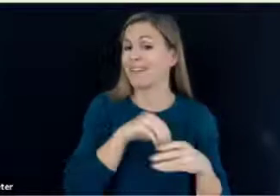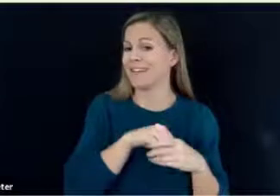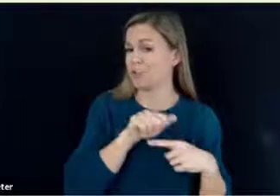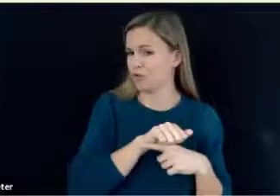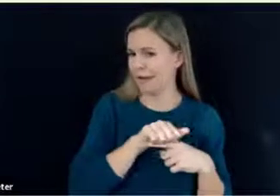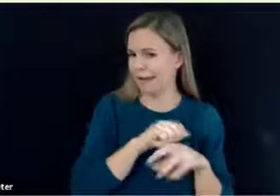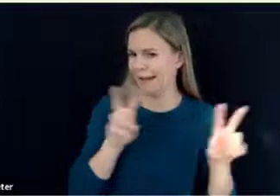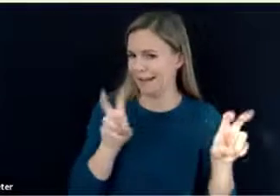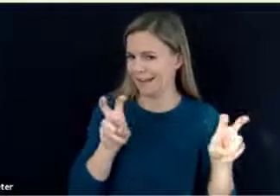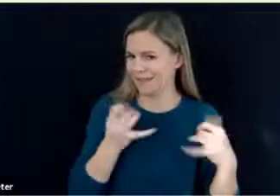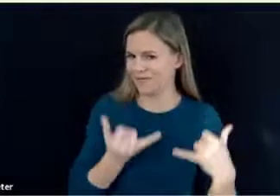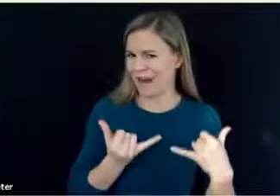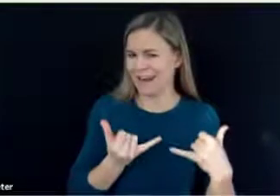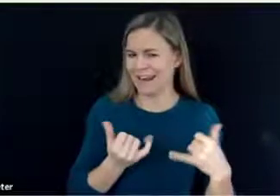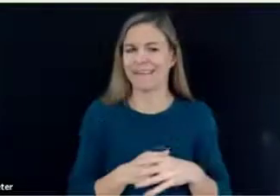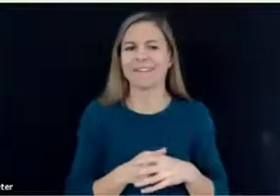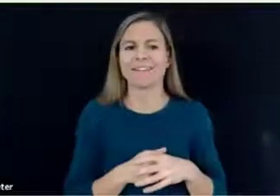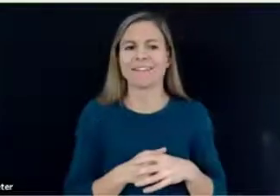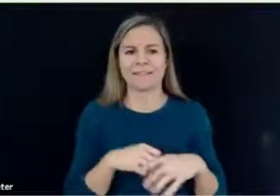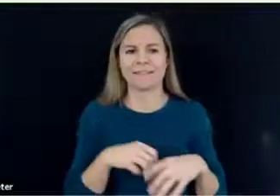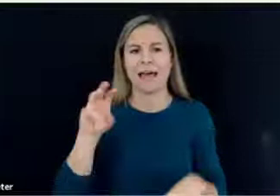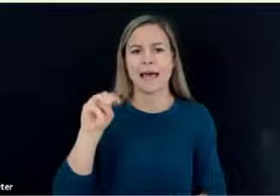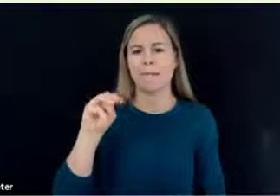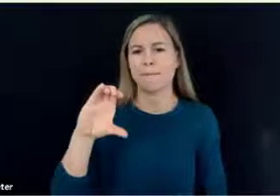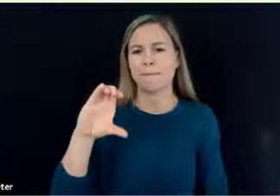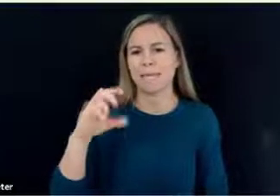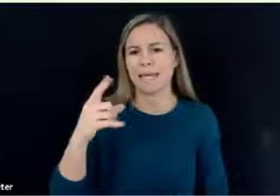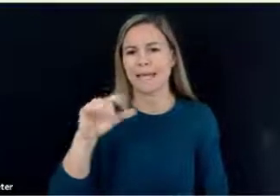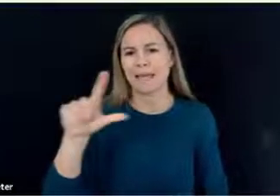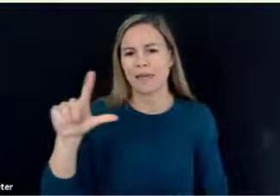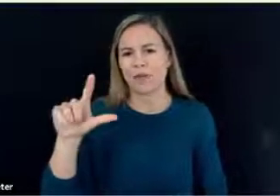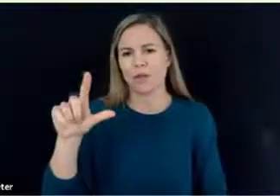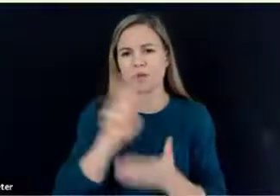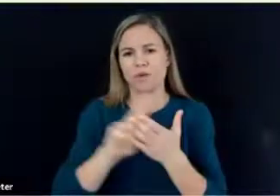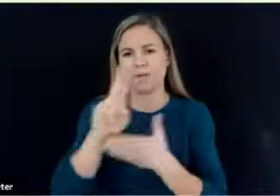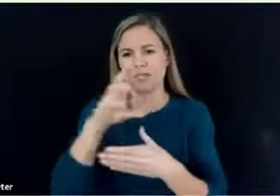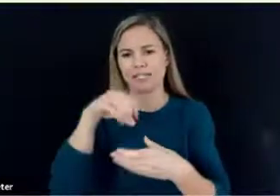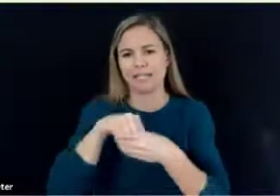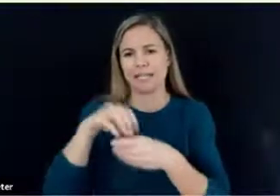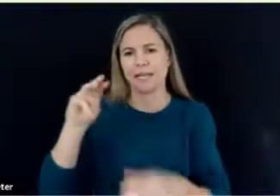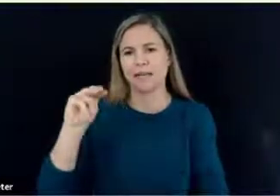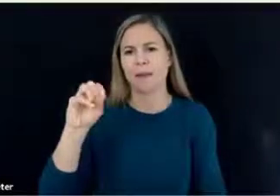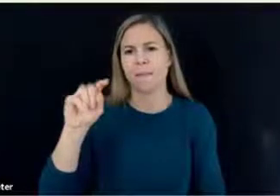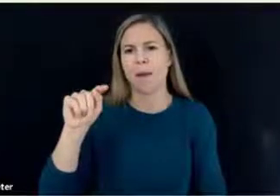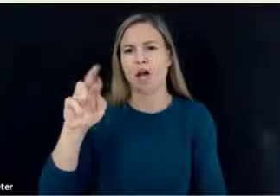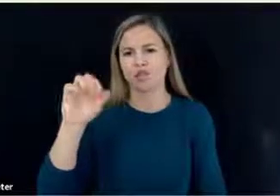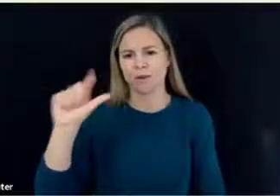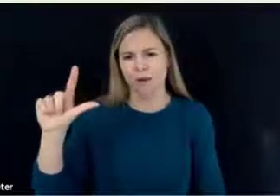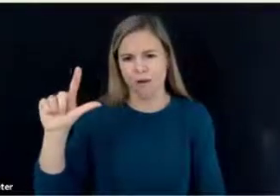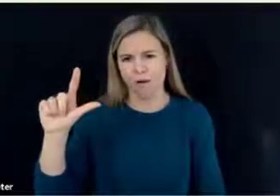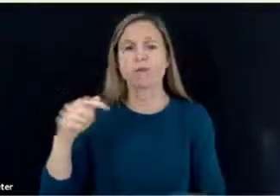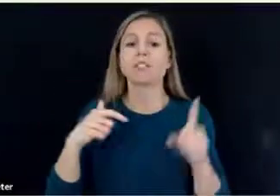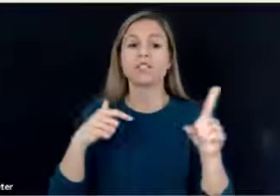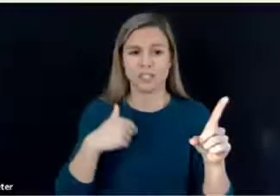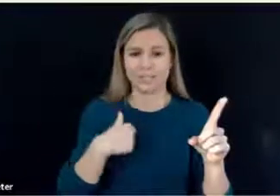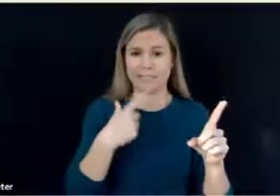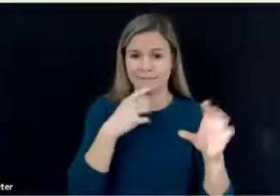at McGill University in Montreal. And she said, "I have been attending these meetings